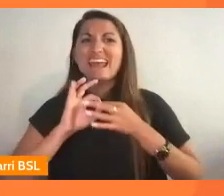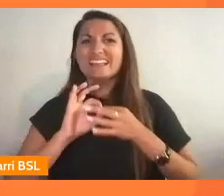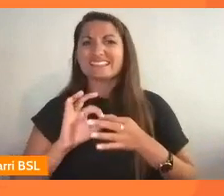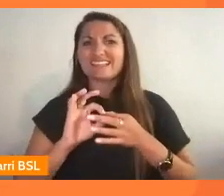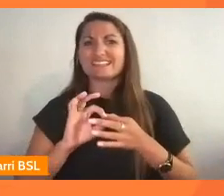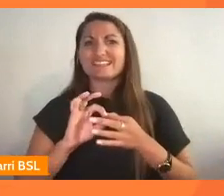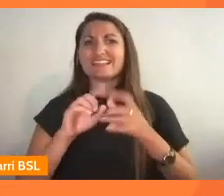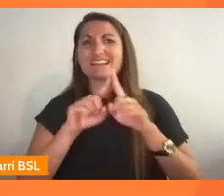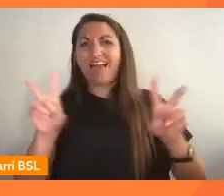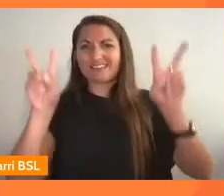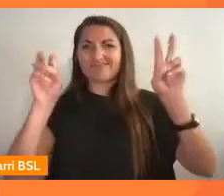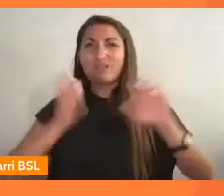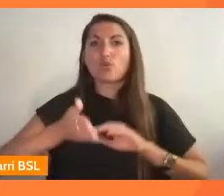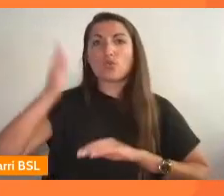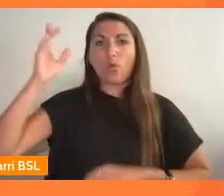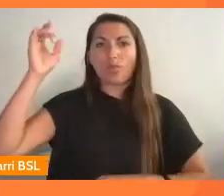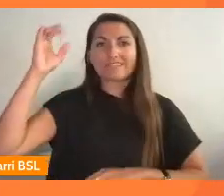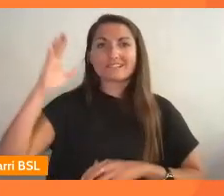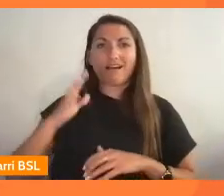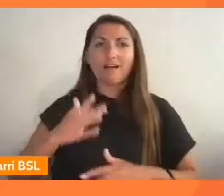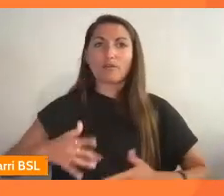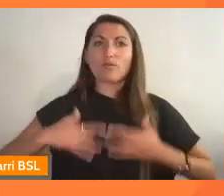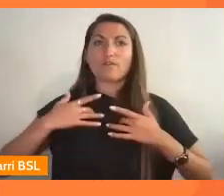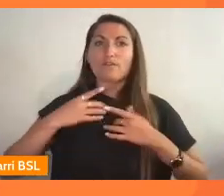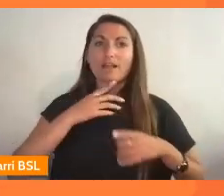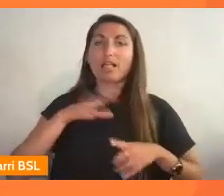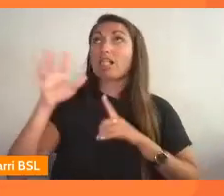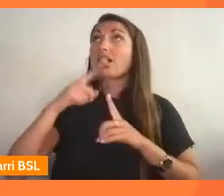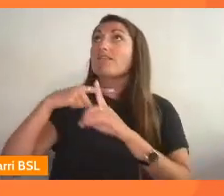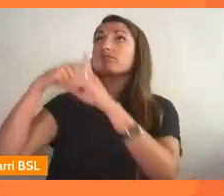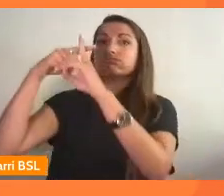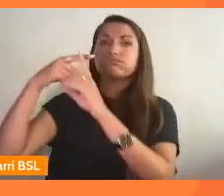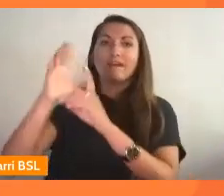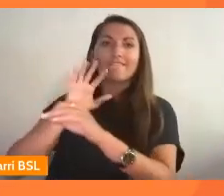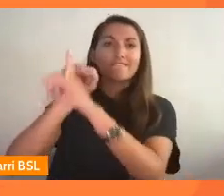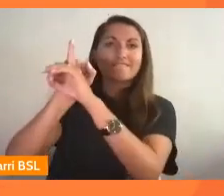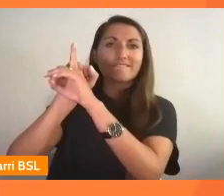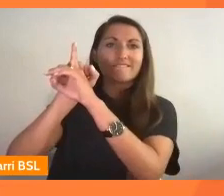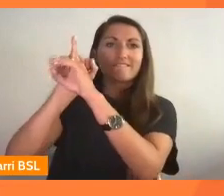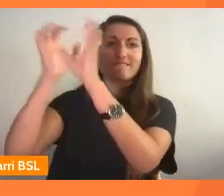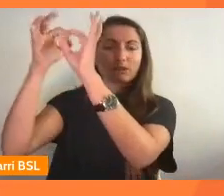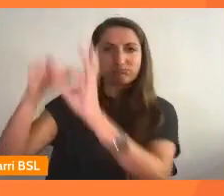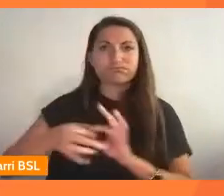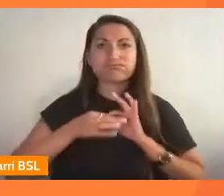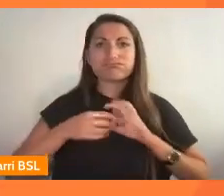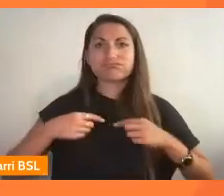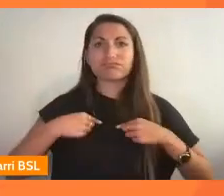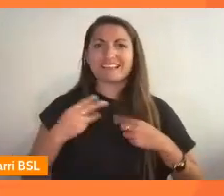It resets your moral compass, thinking that actually there is something here and it reflects many, many voices.